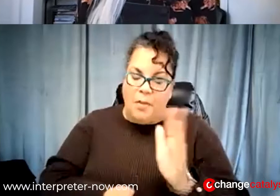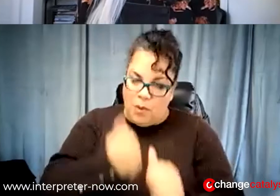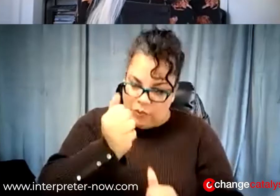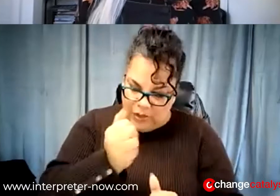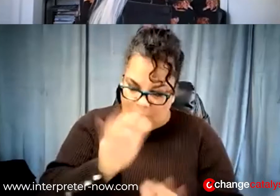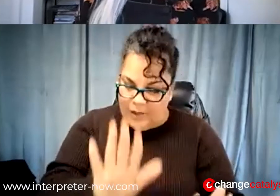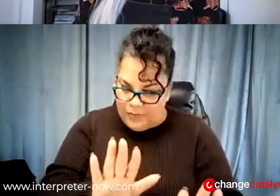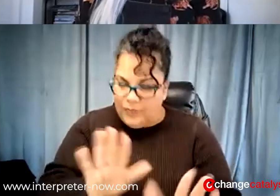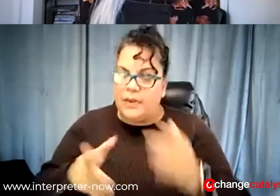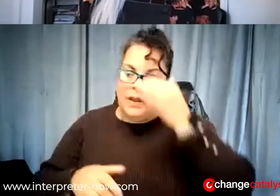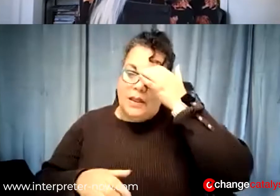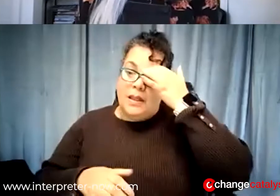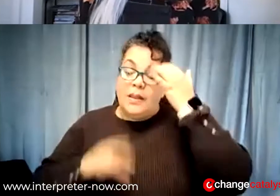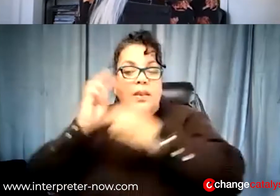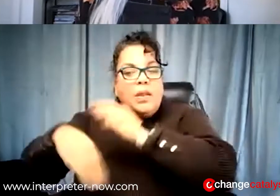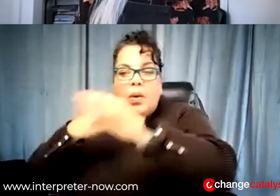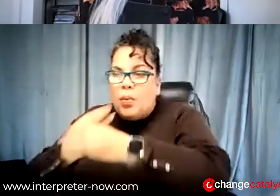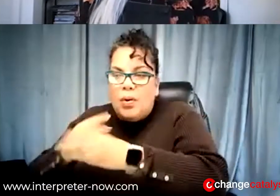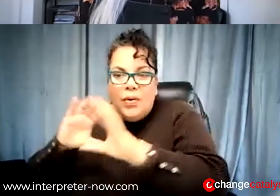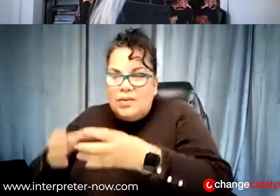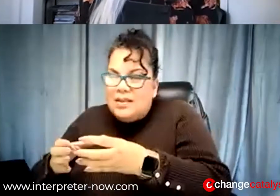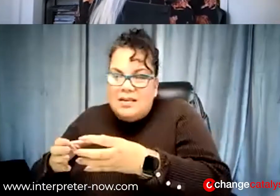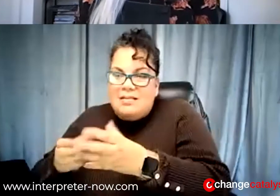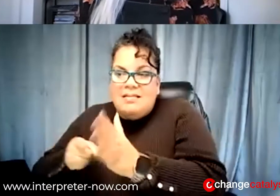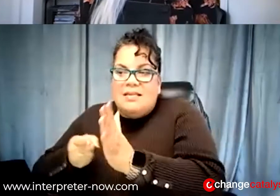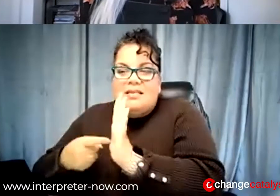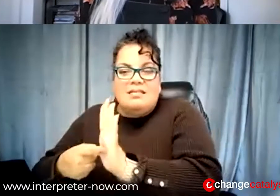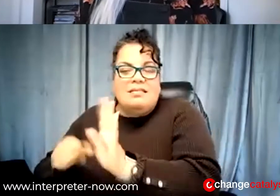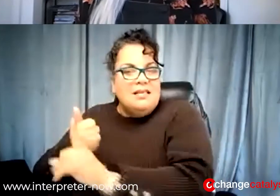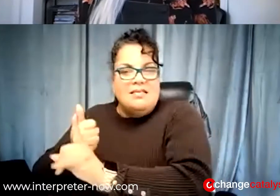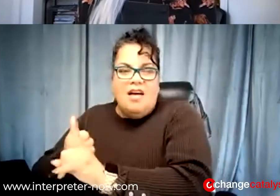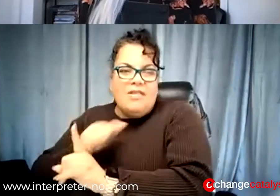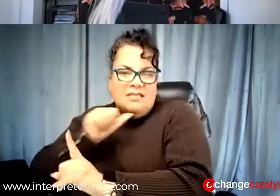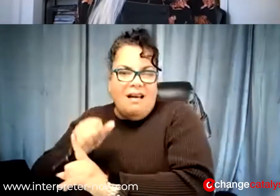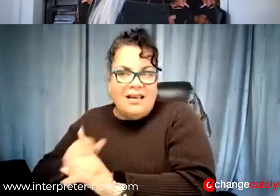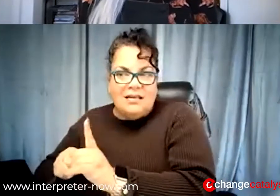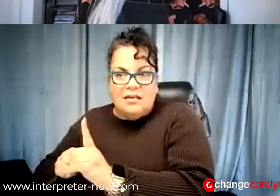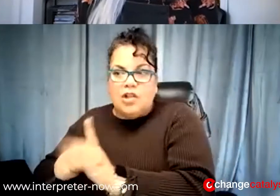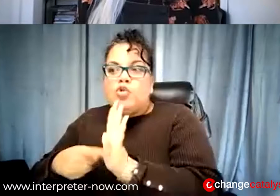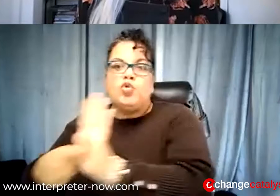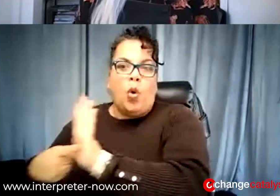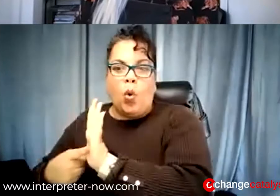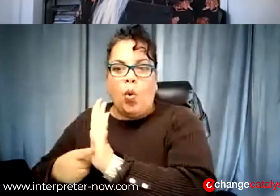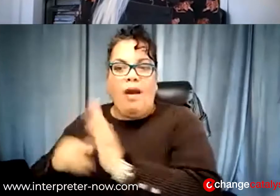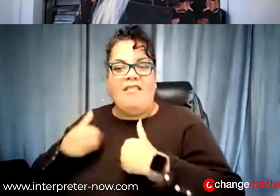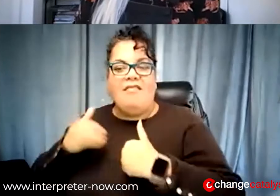worse, the world hasn't been designed for. It just fundamentally shifts our building from the features to the security measures